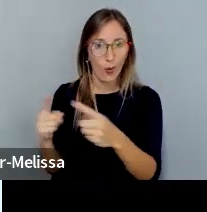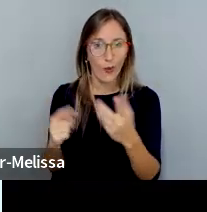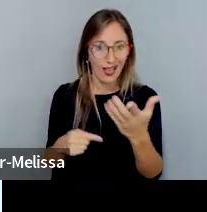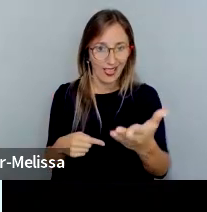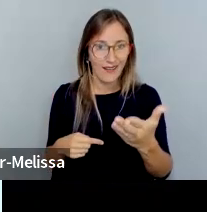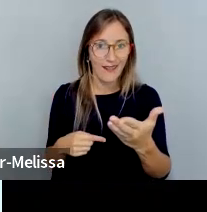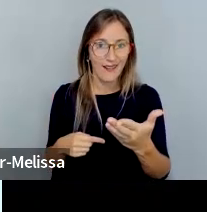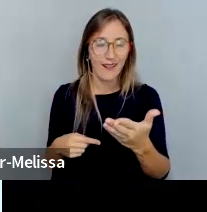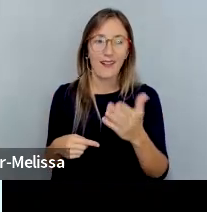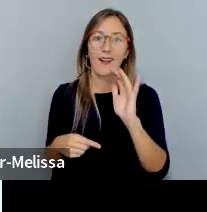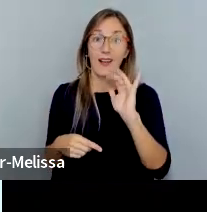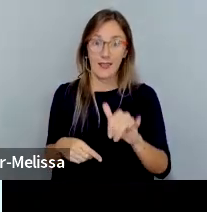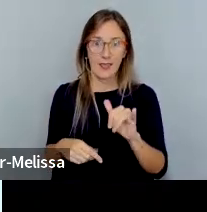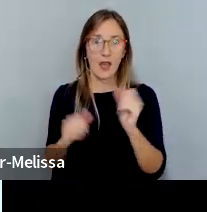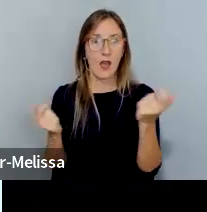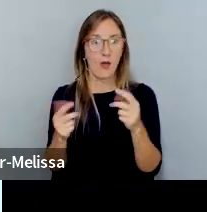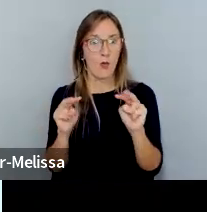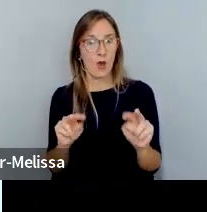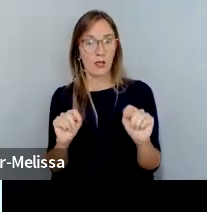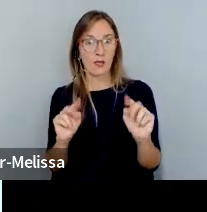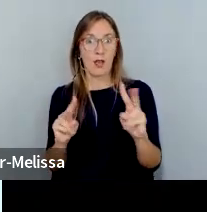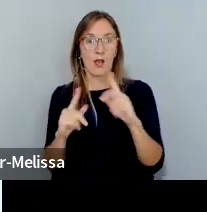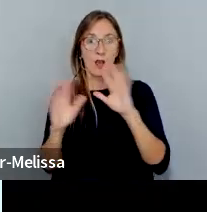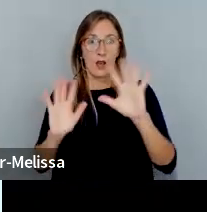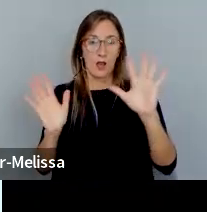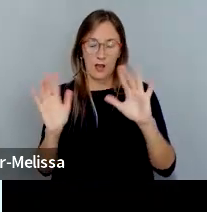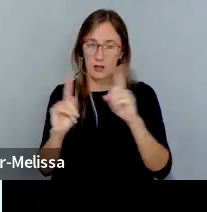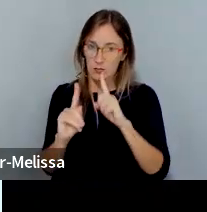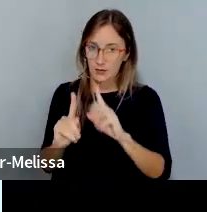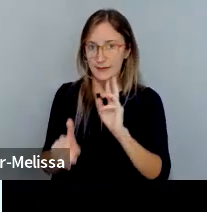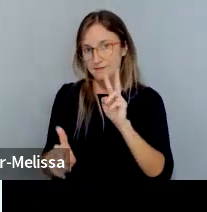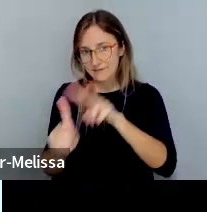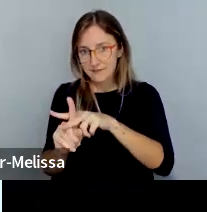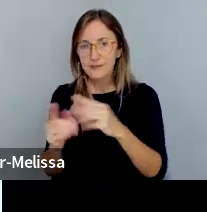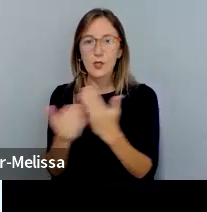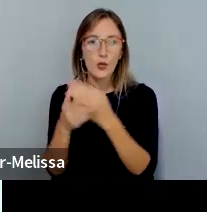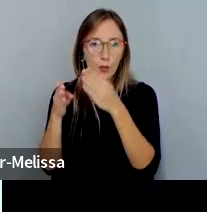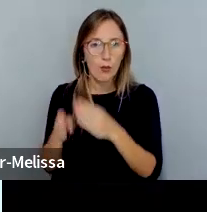open and at that point, there were court cases and there was what was